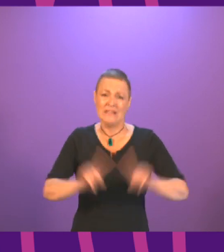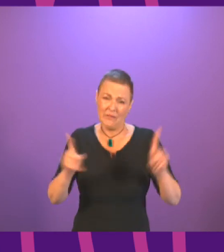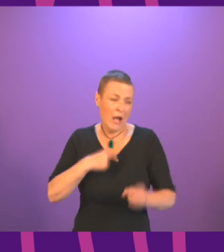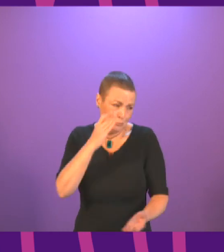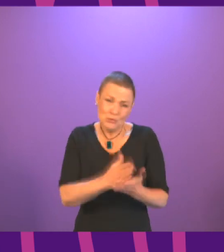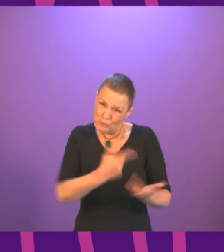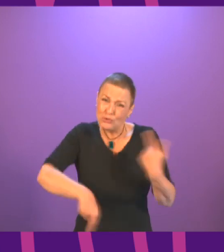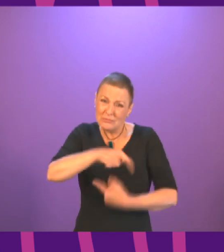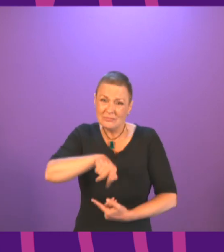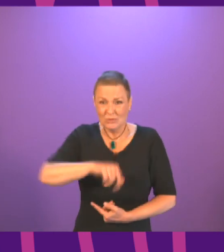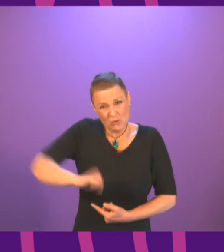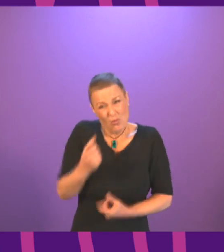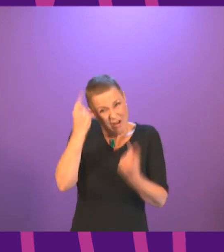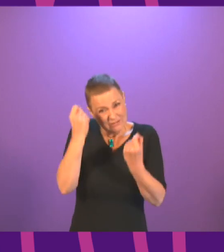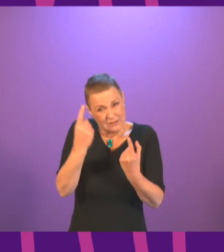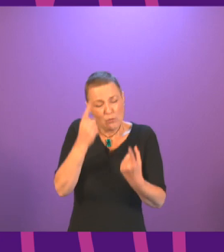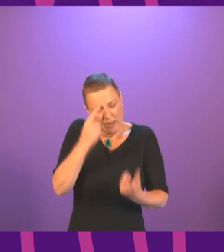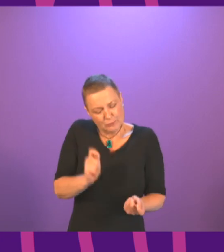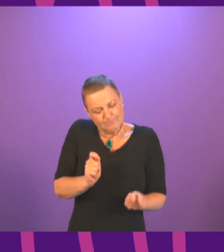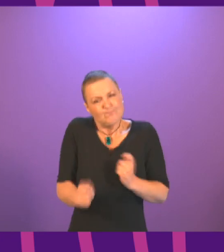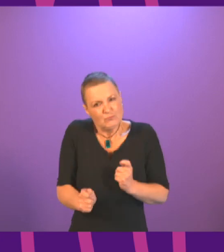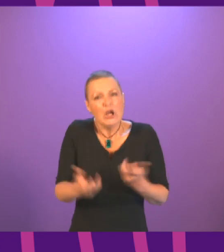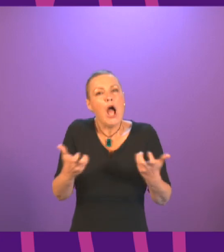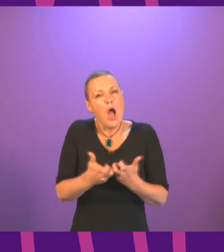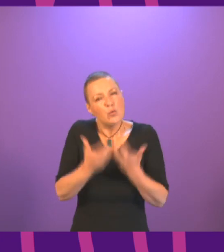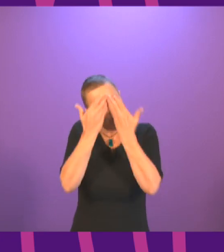I am sure that the whole country will join together to do exactly that.